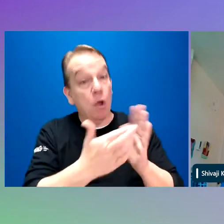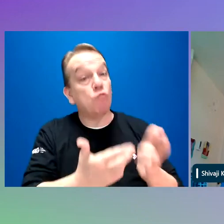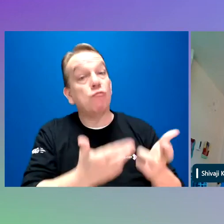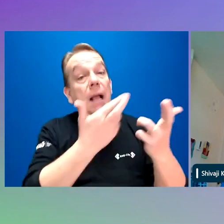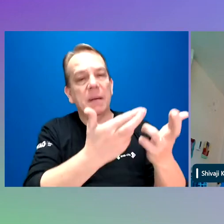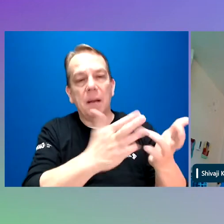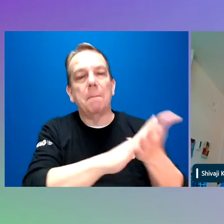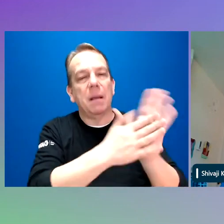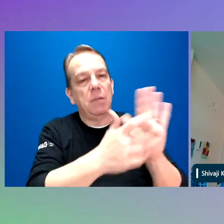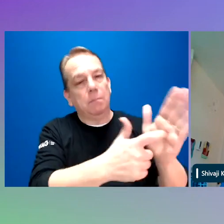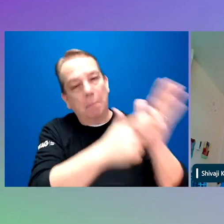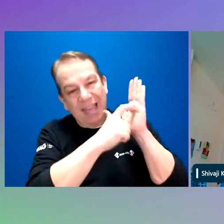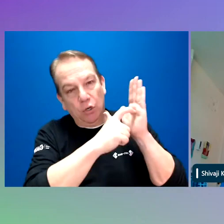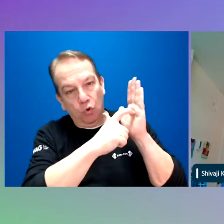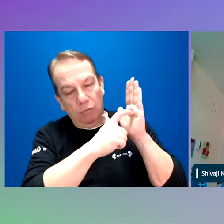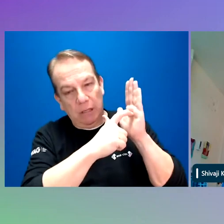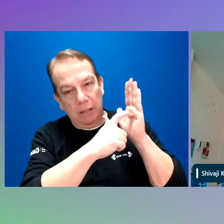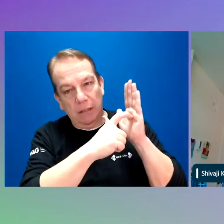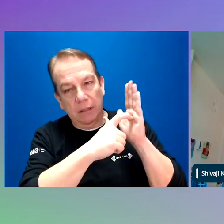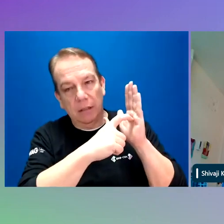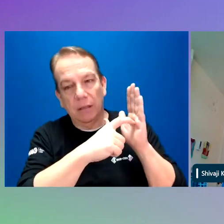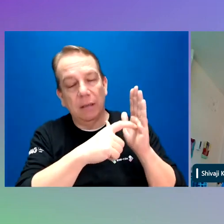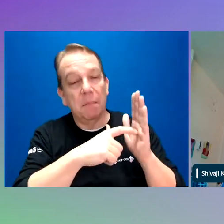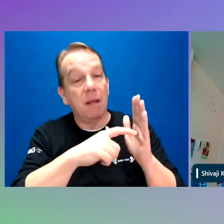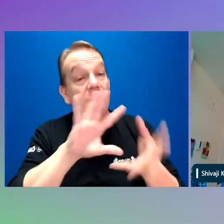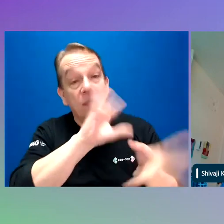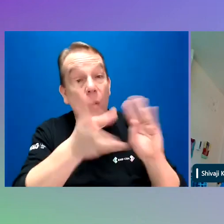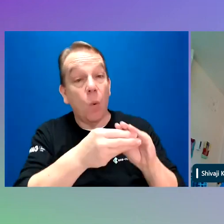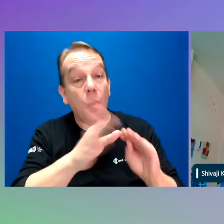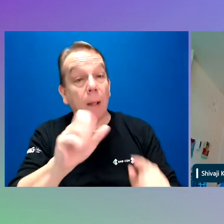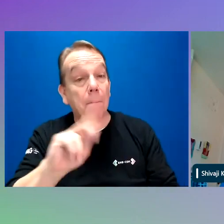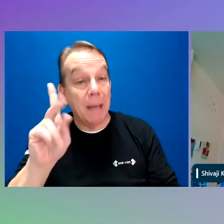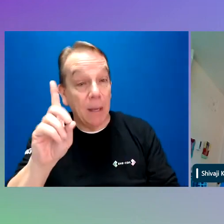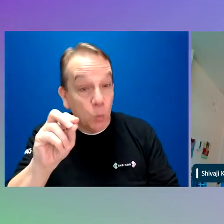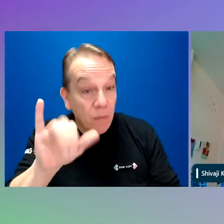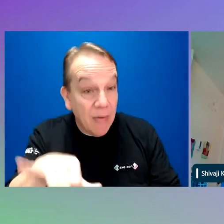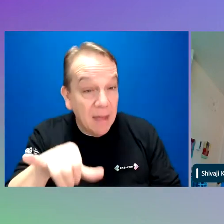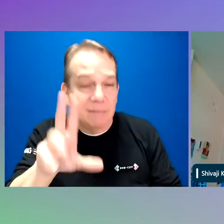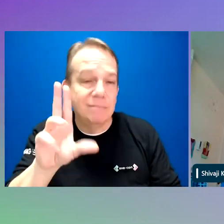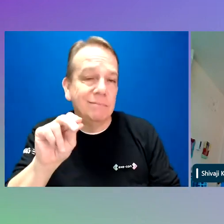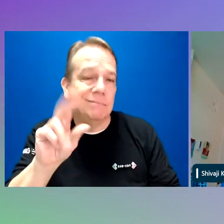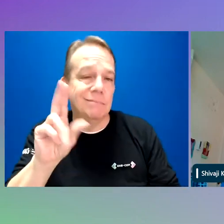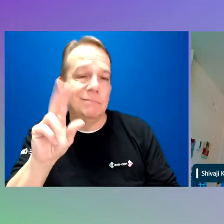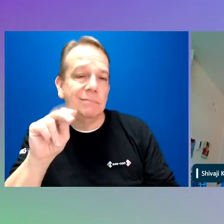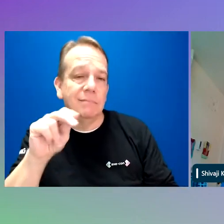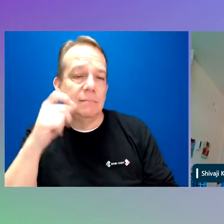but it's not, um, you know, bank wide, um, practice at this point